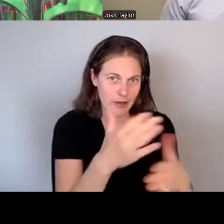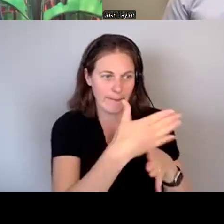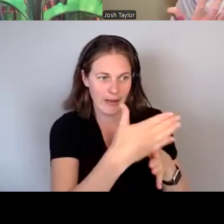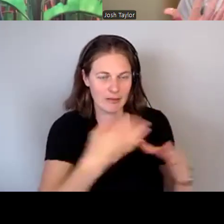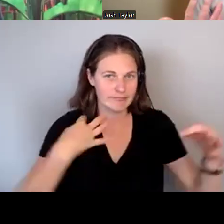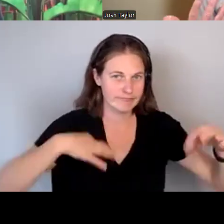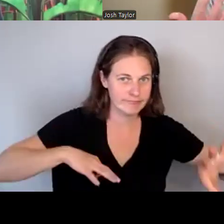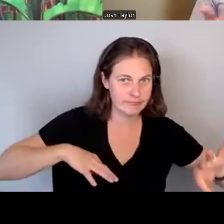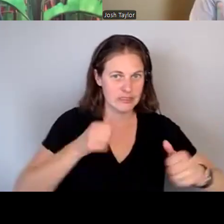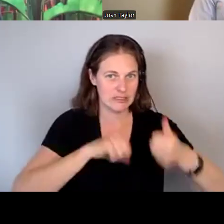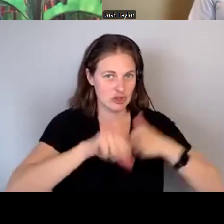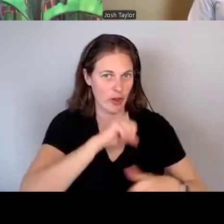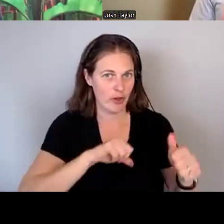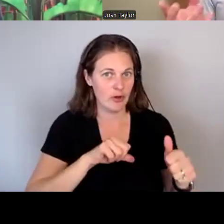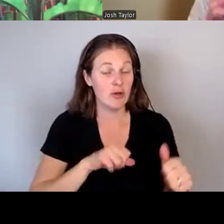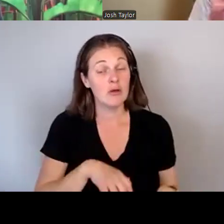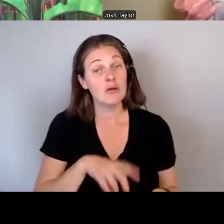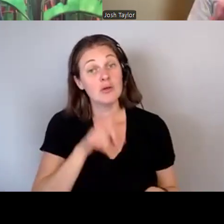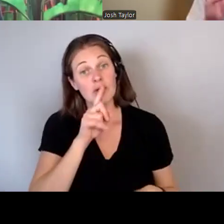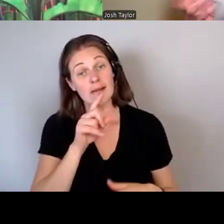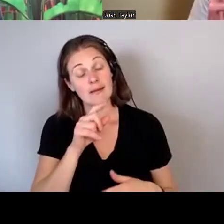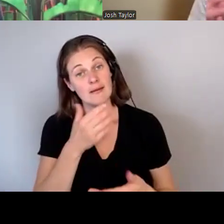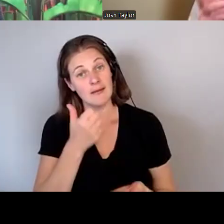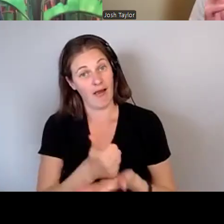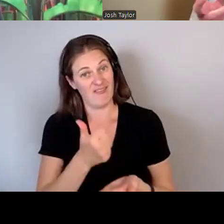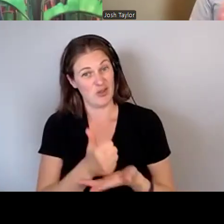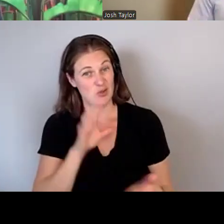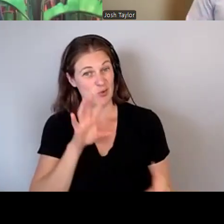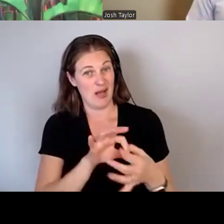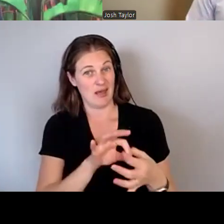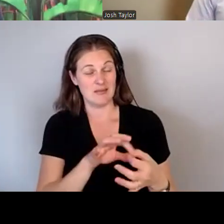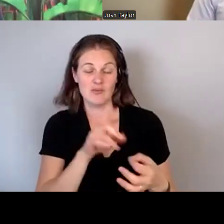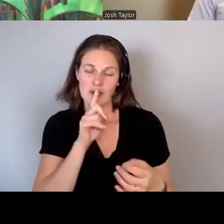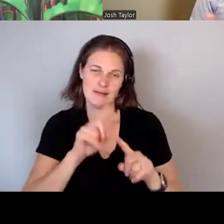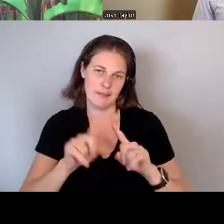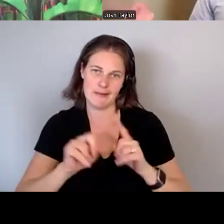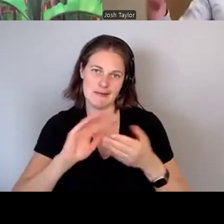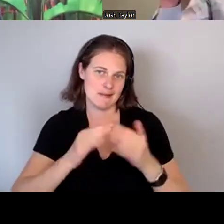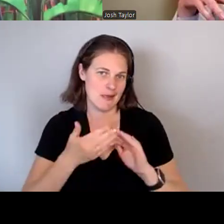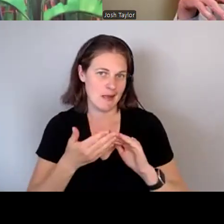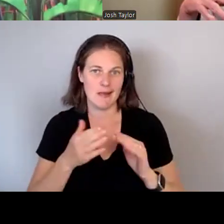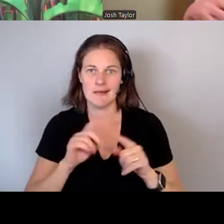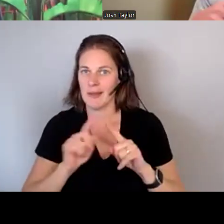It's really helpful to, I think, connect with some, figuring out, and it depends on city to city and community to community on, like, who those groups are,